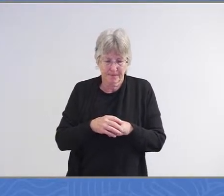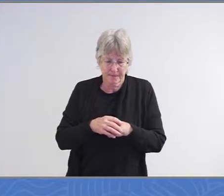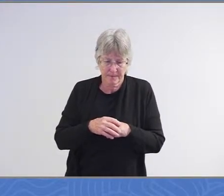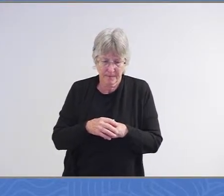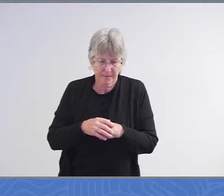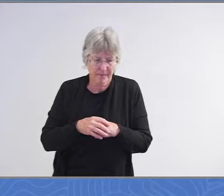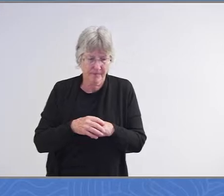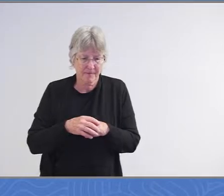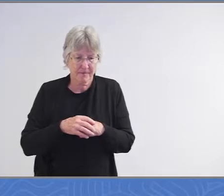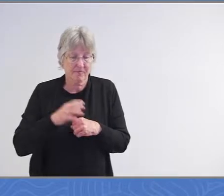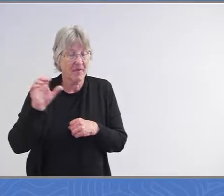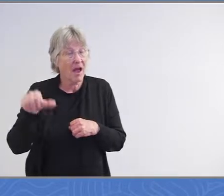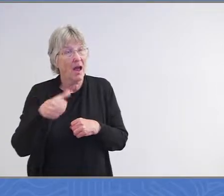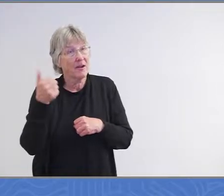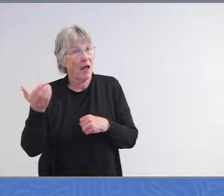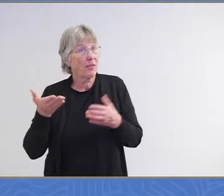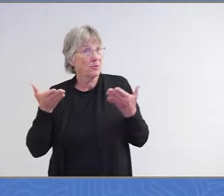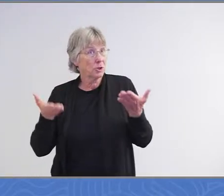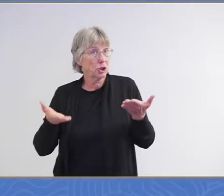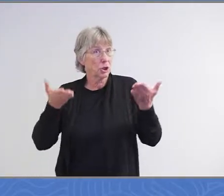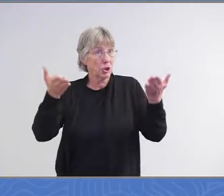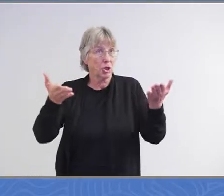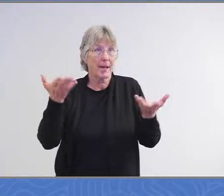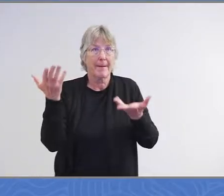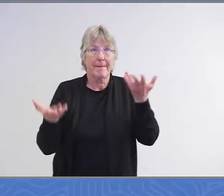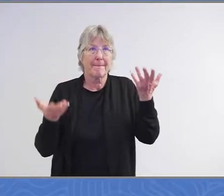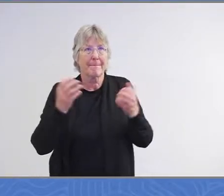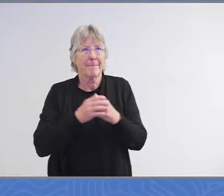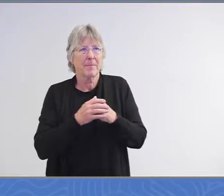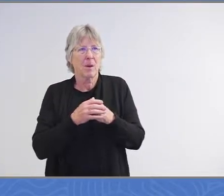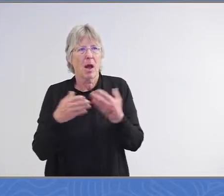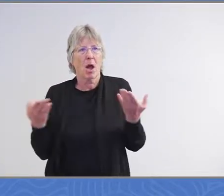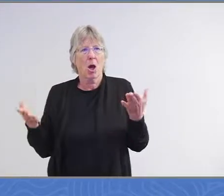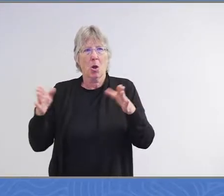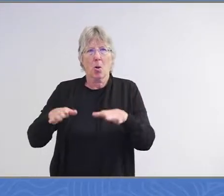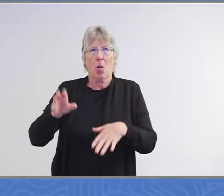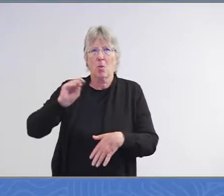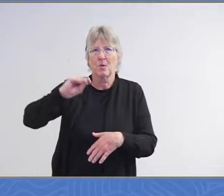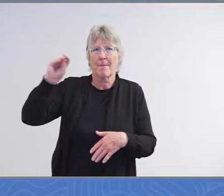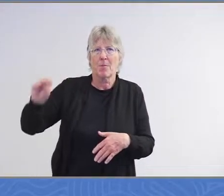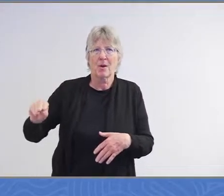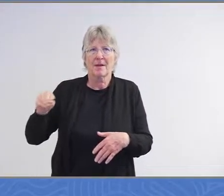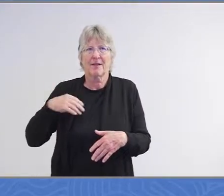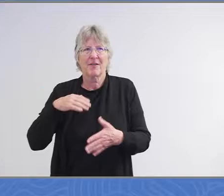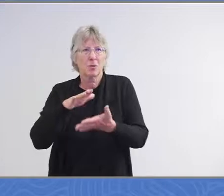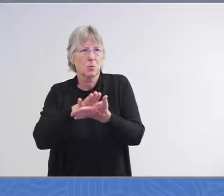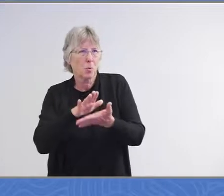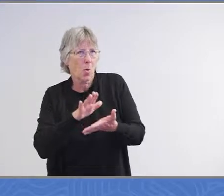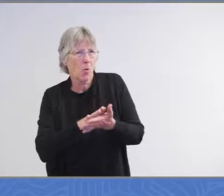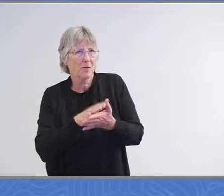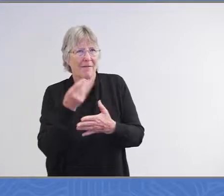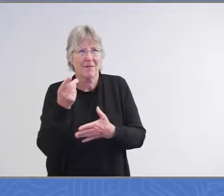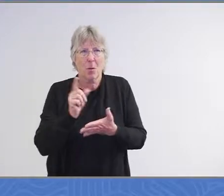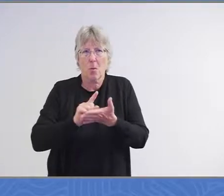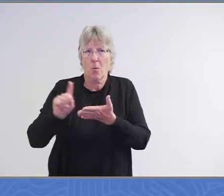Another suggestion, is to close a percentage of schools for a few weeks and only keep a few sites open by region.